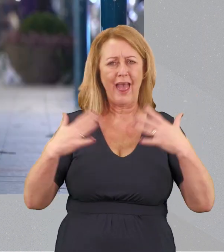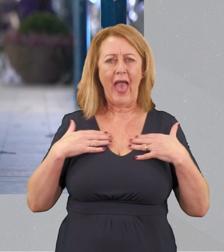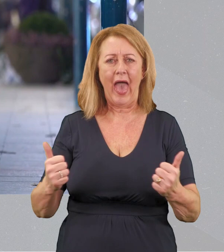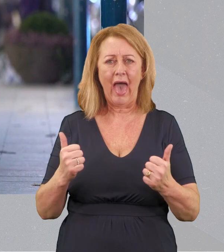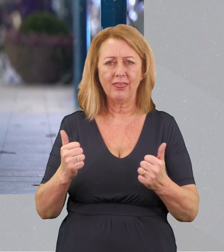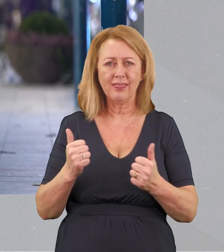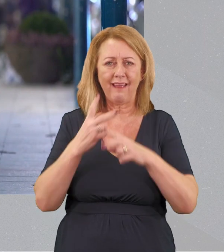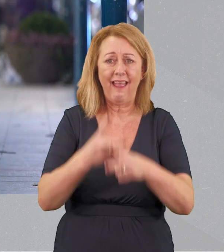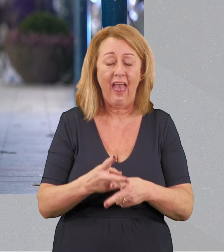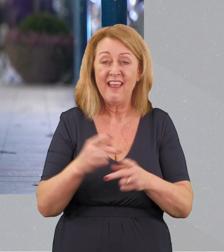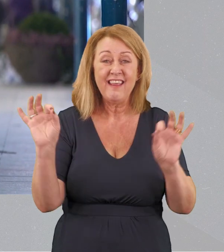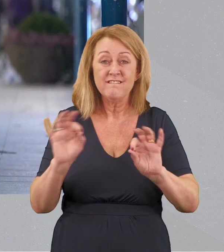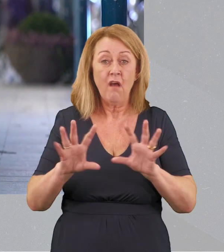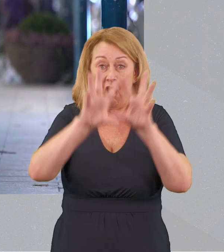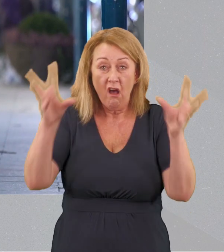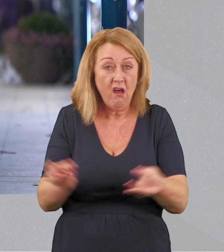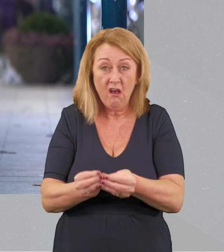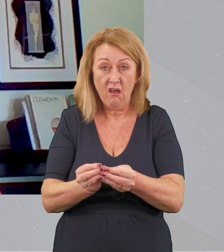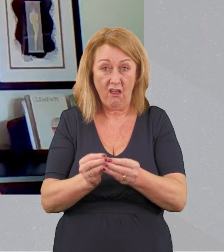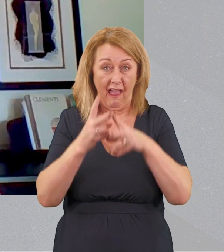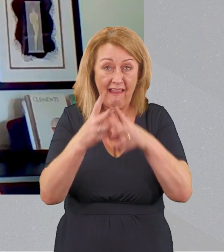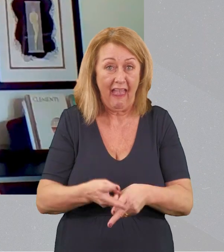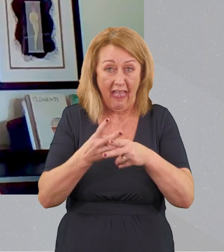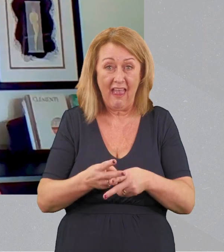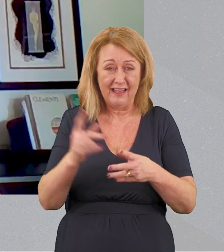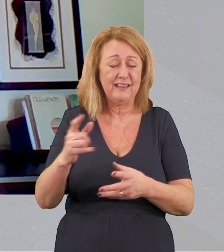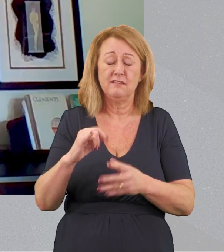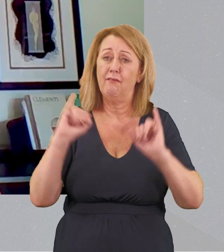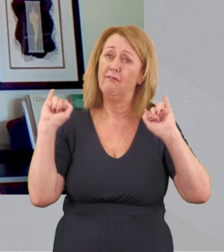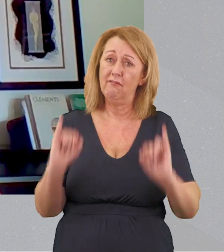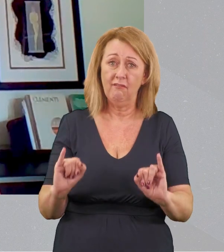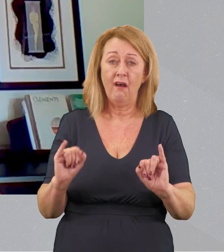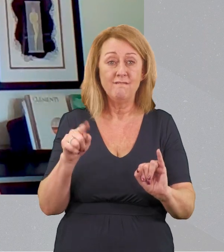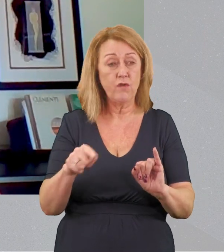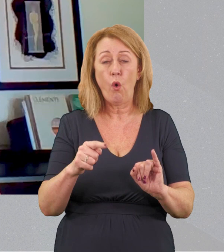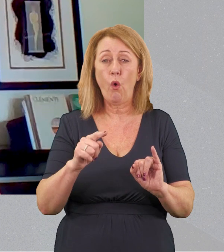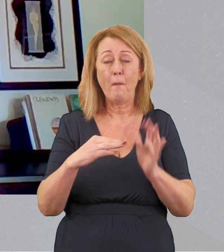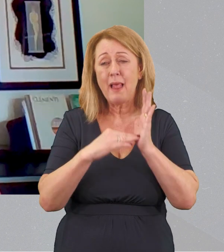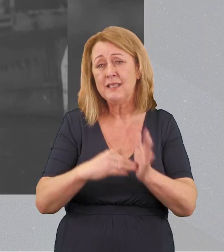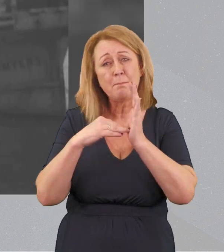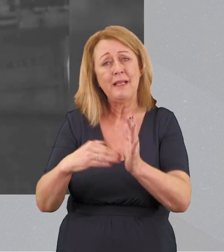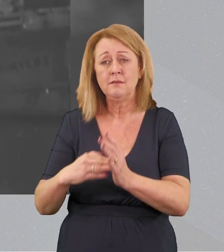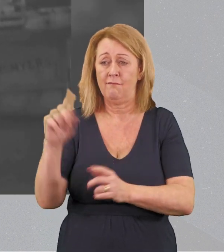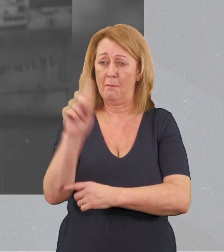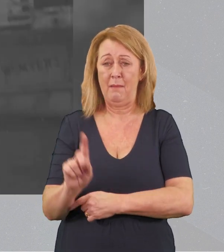You know, not having universal health coverage is devastating for millions and millions of people on the planet.